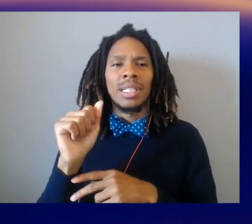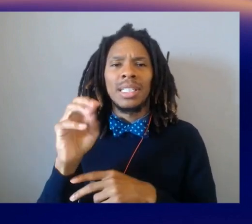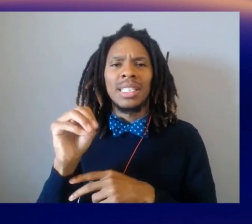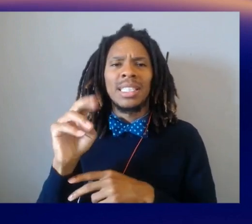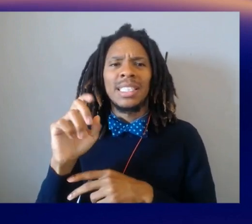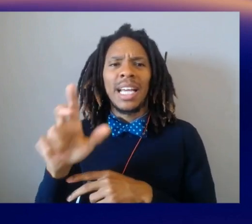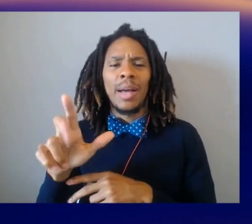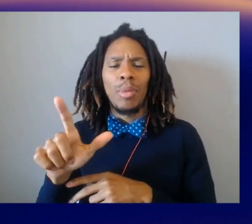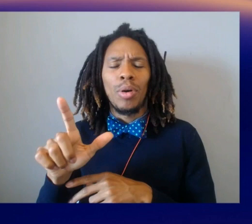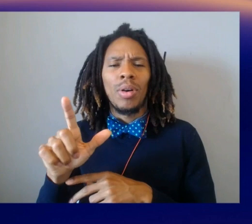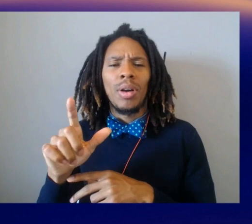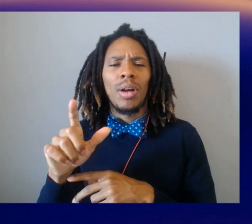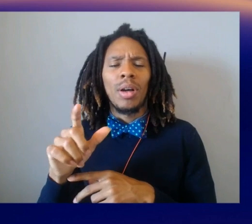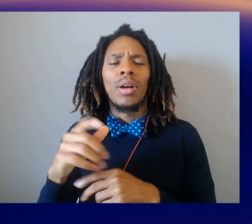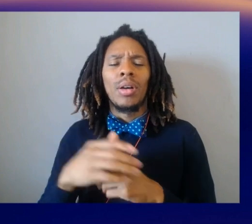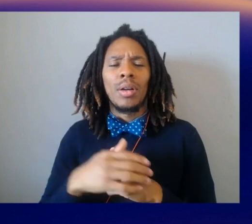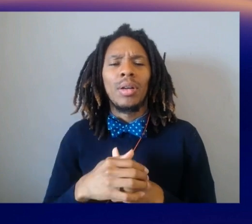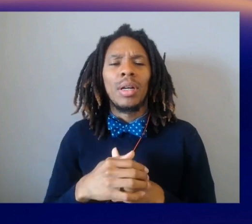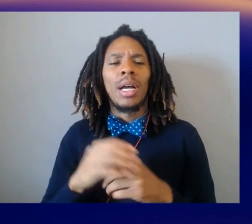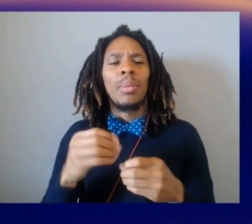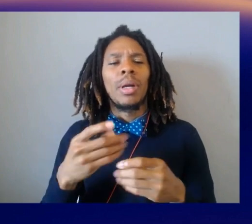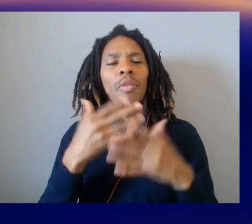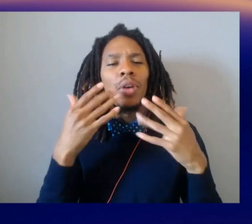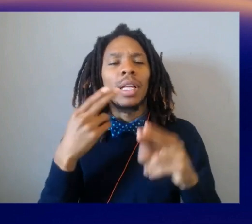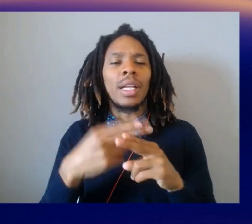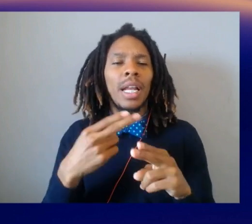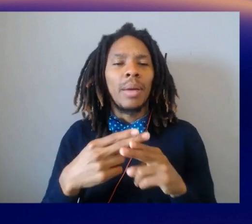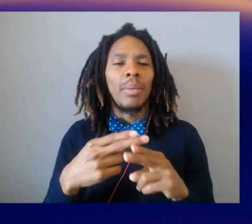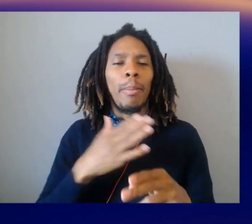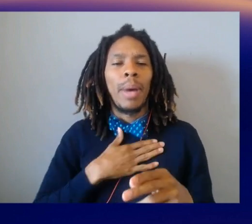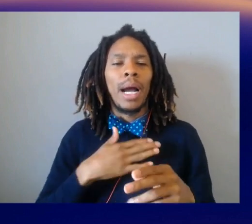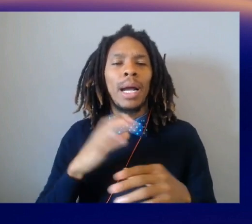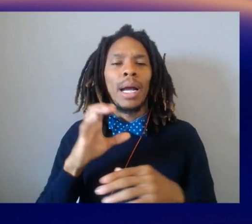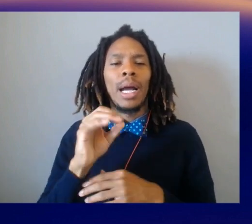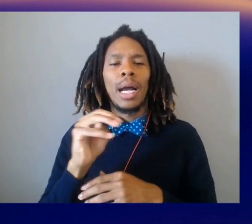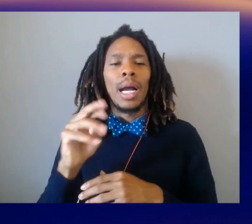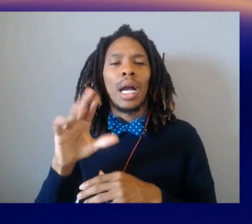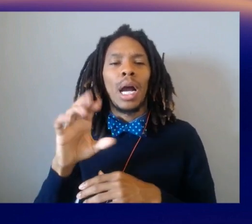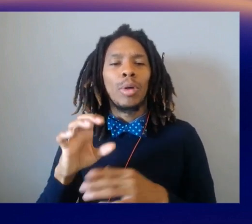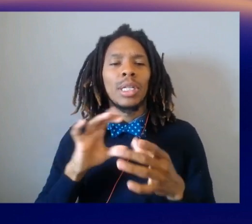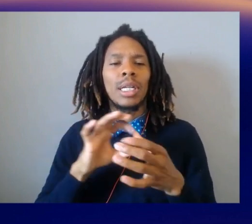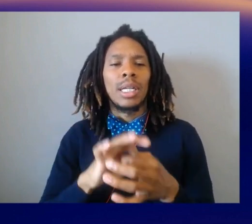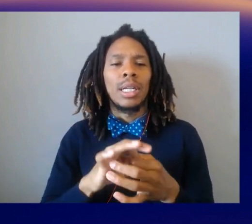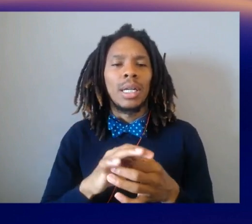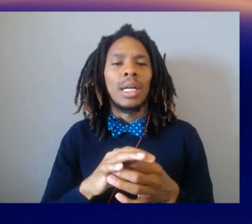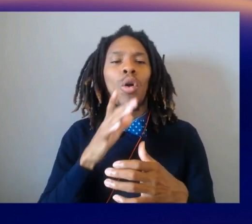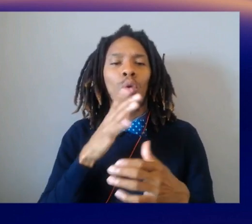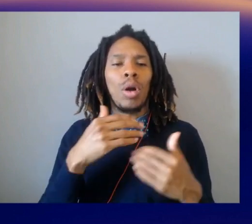I'm gonna give it an alias internally as a friendly name, my commerce connect. I'm gonna allow it to have inbound calls,